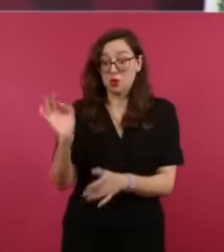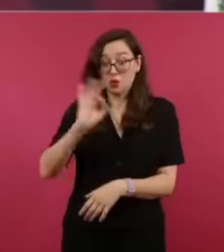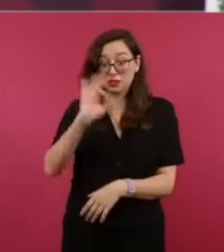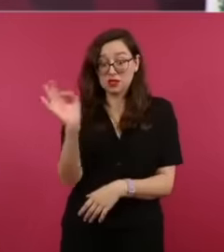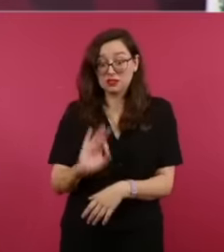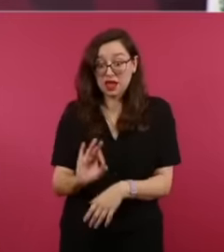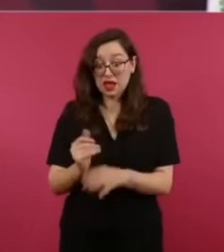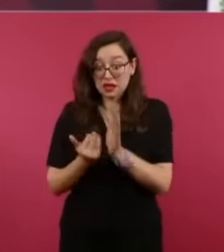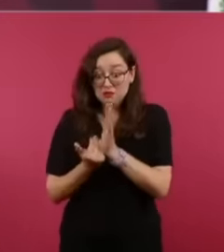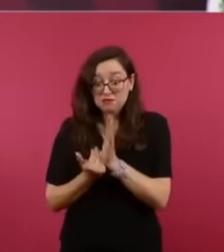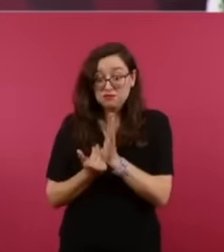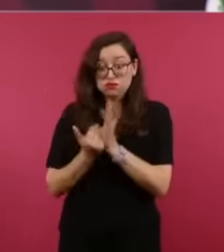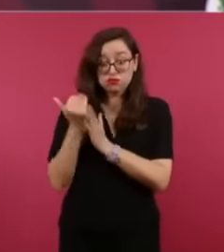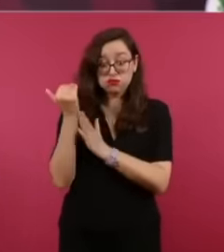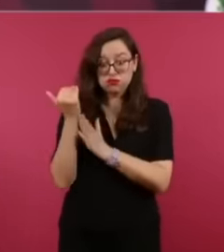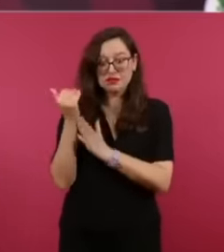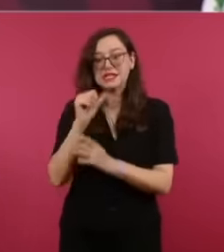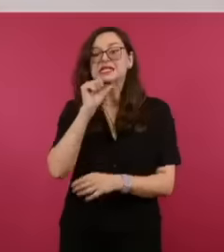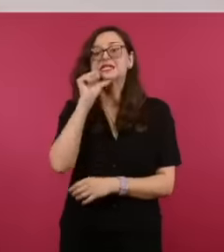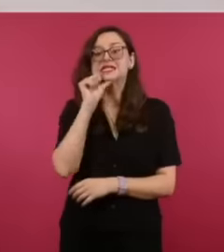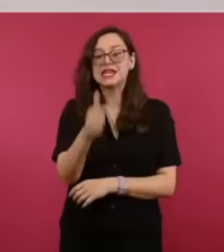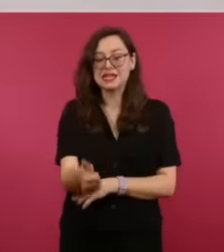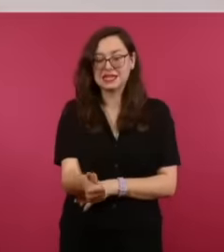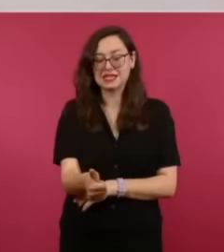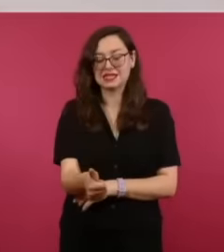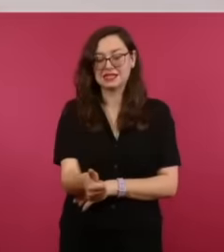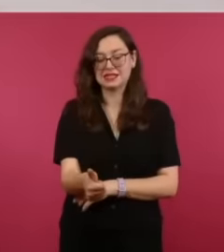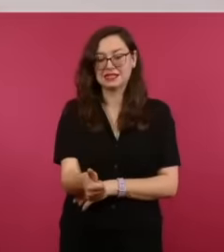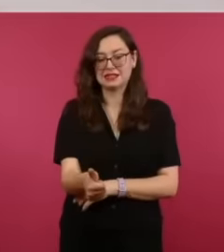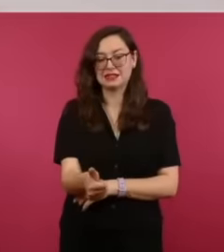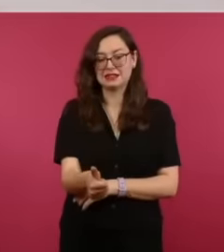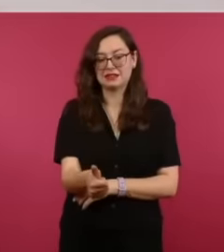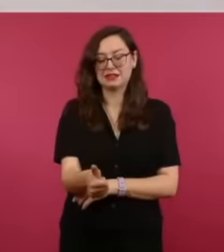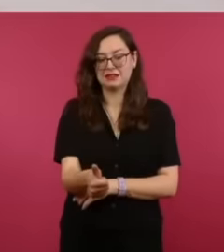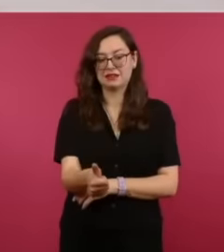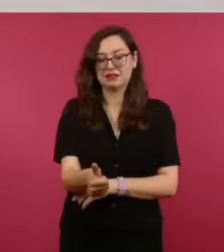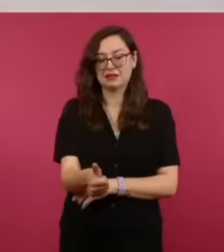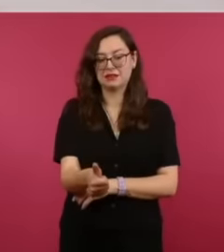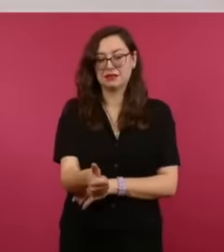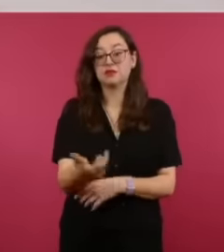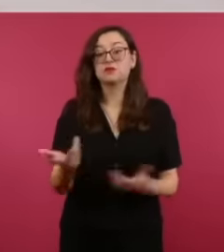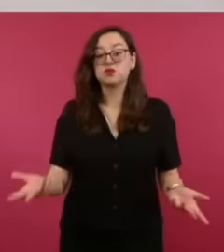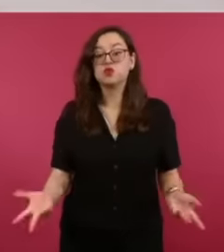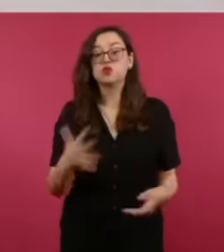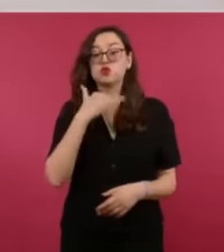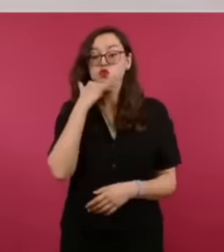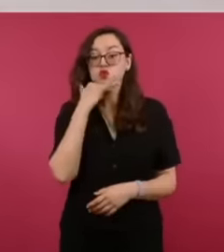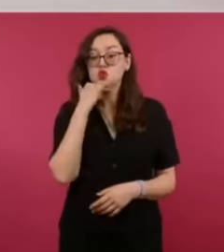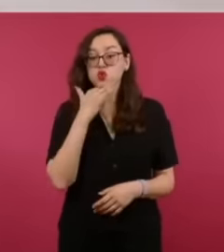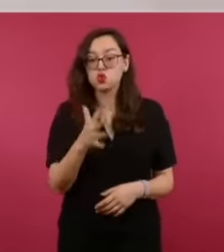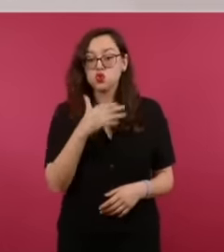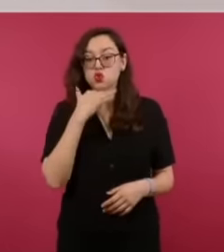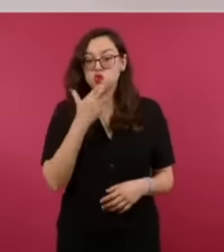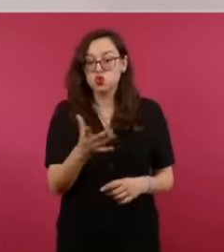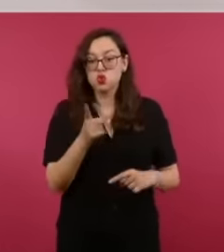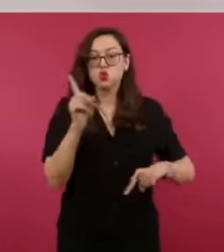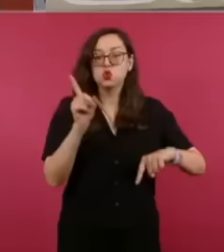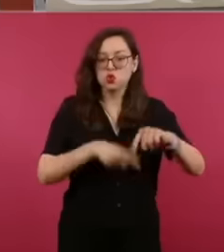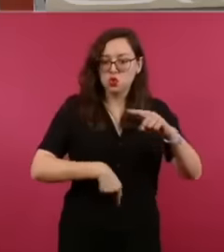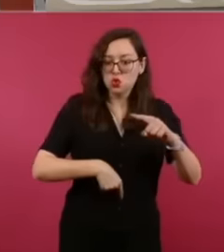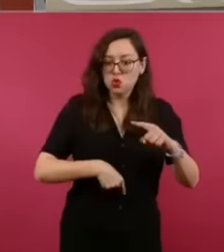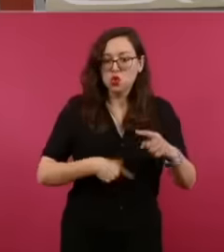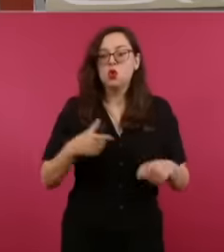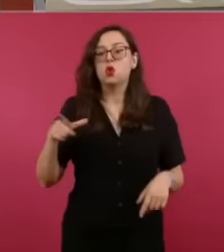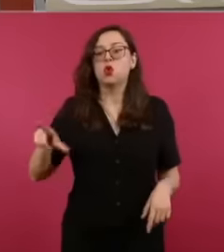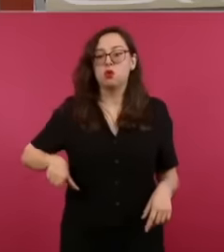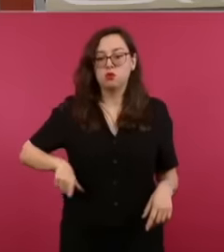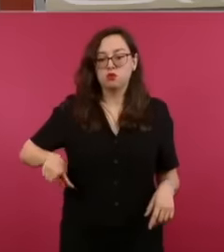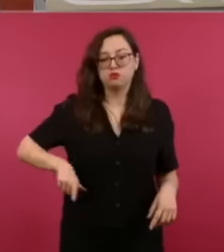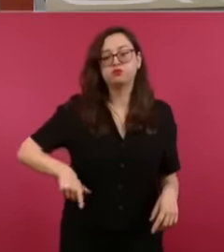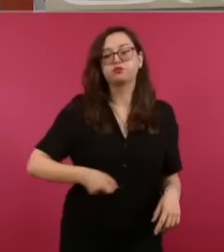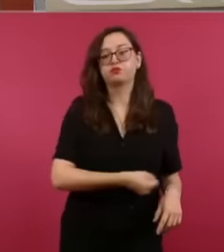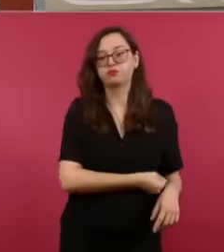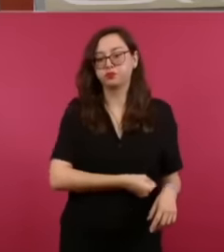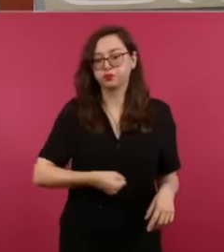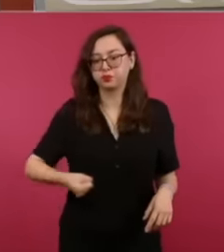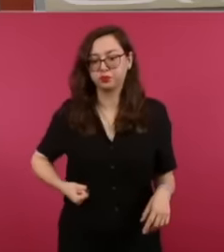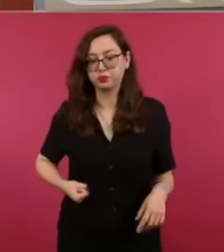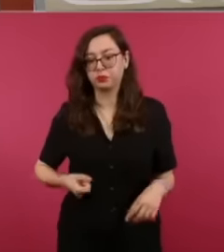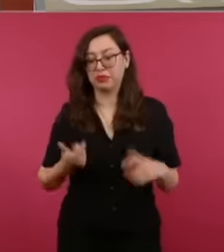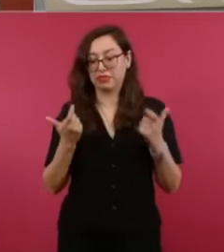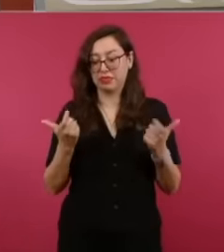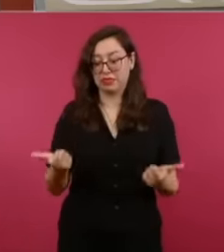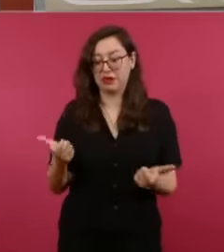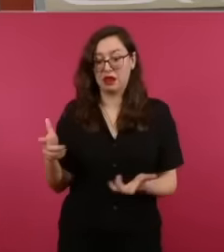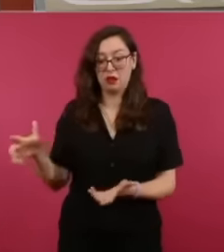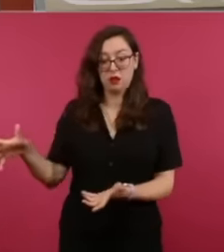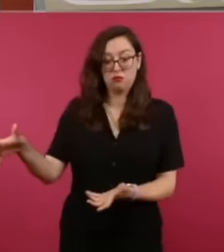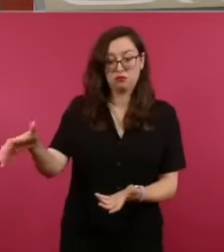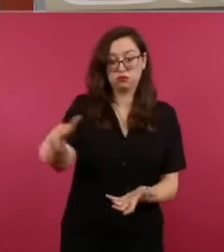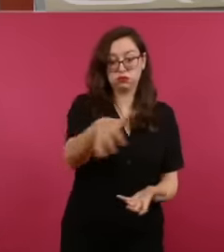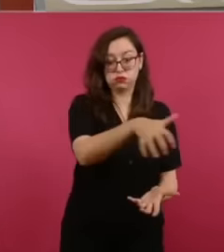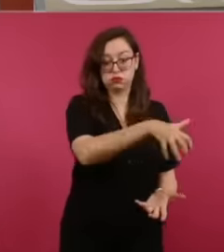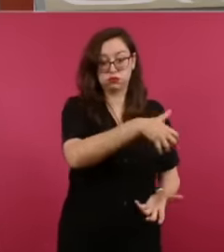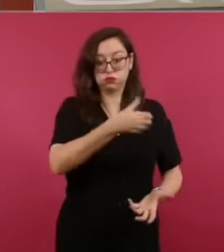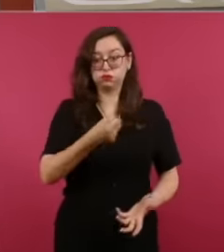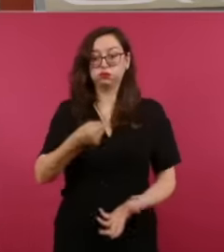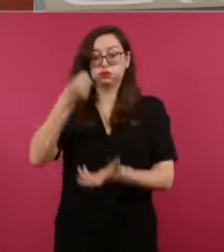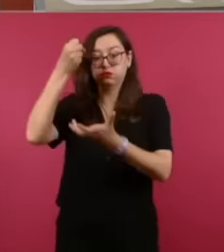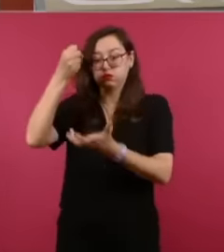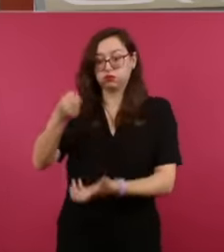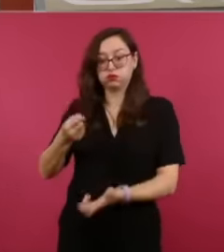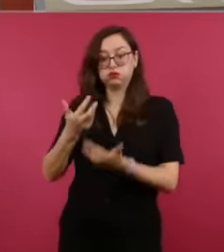and due to corruption and by having an austere government everything saved has been enough for us to